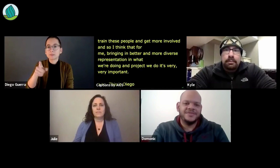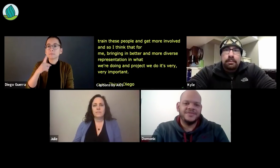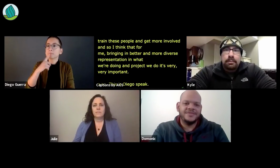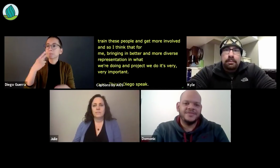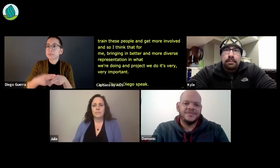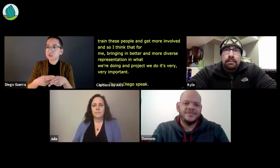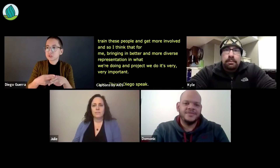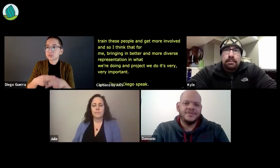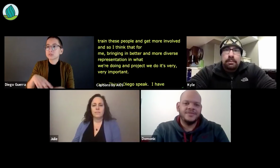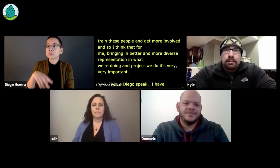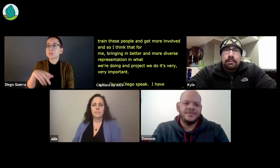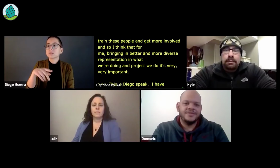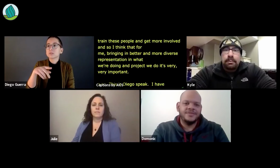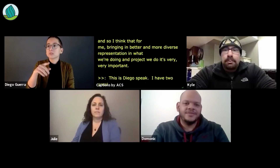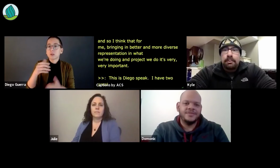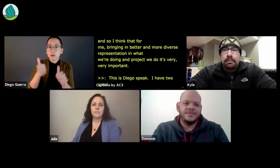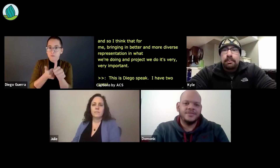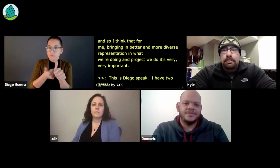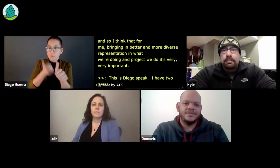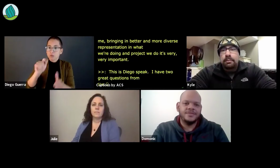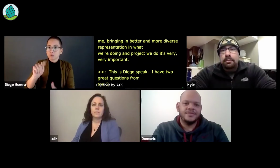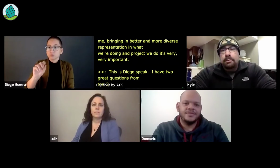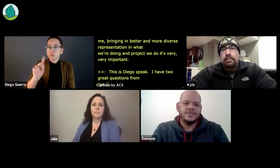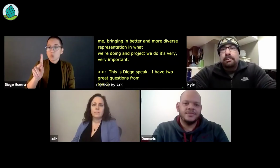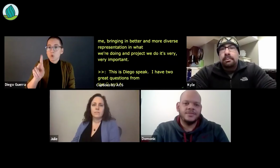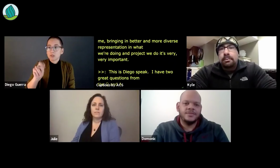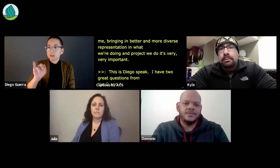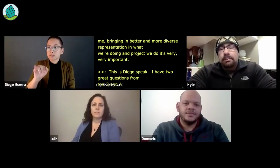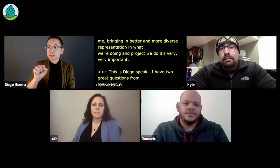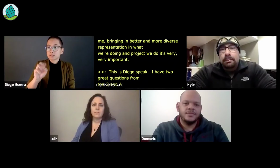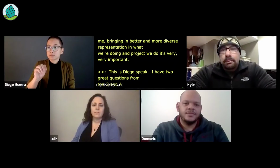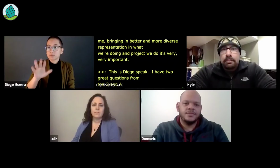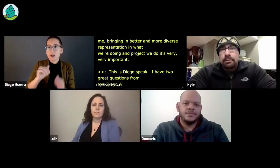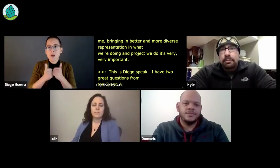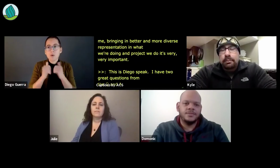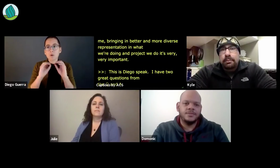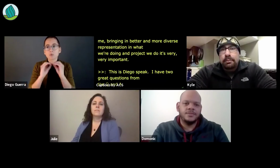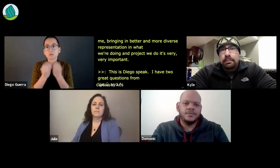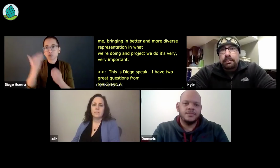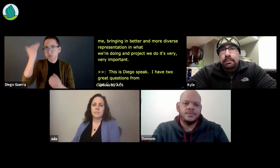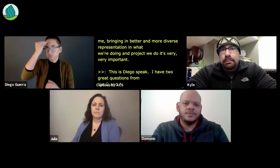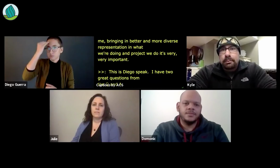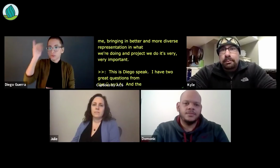And the question says, Kyle, you mentioned avoiding tokenism.